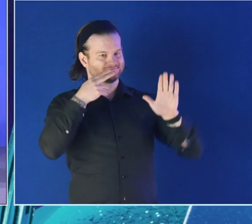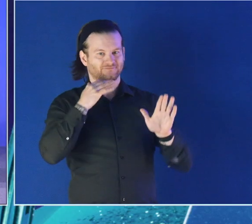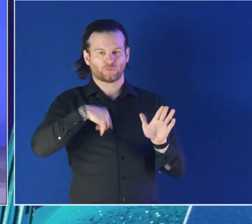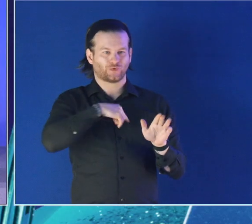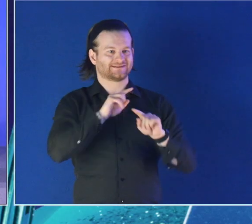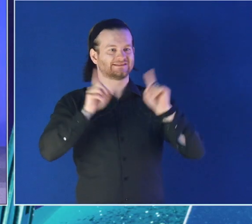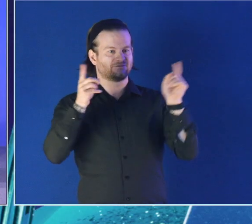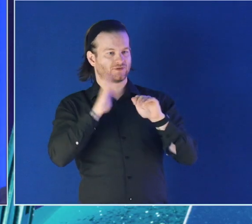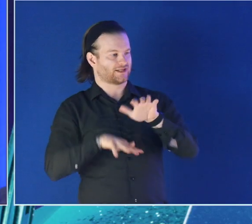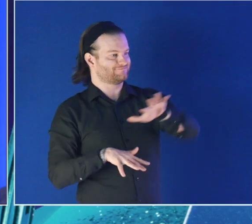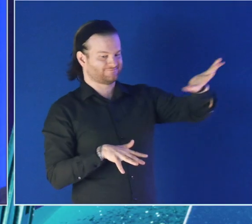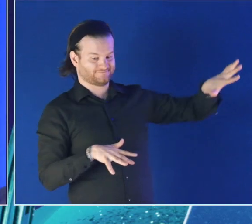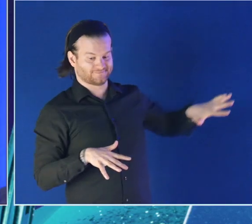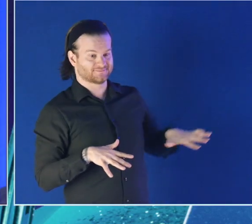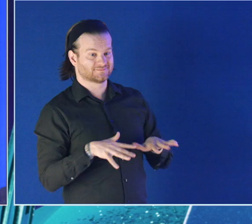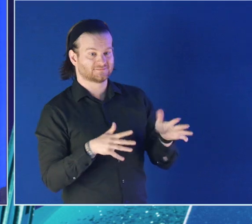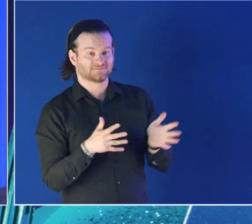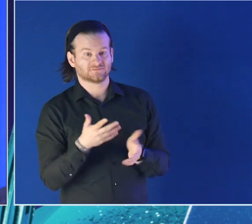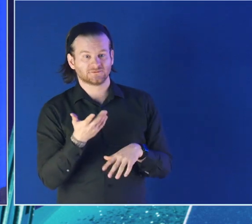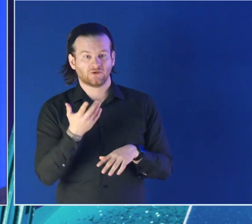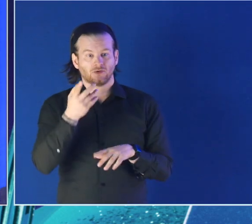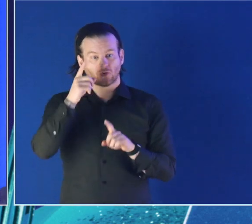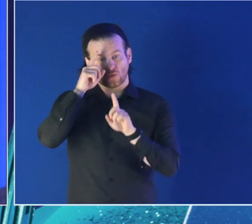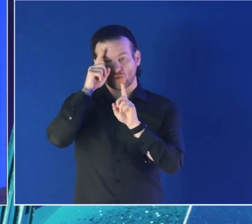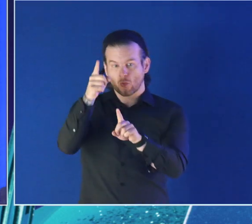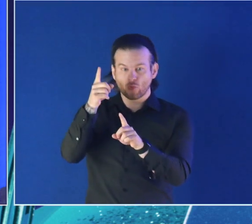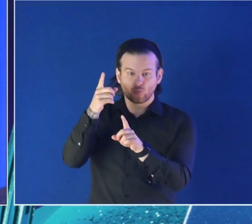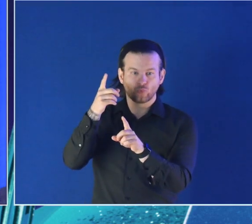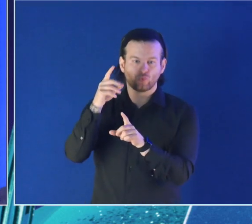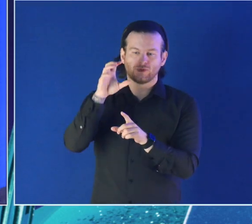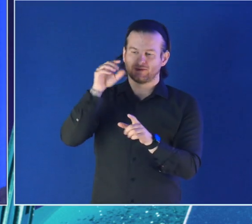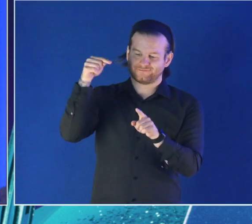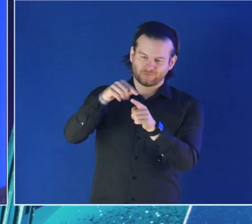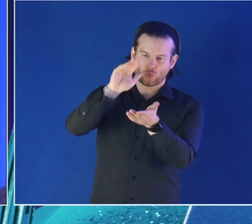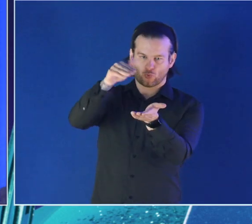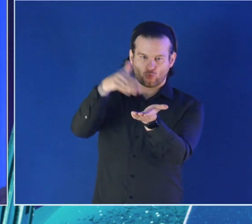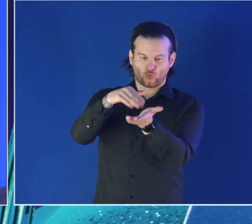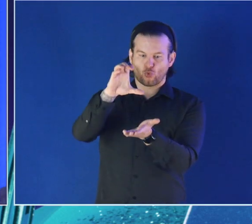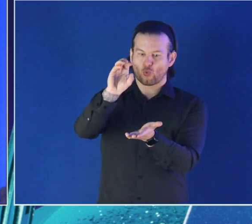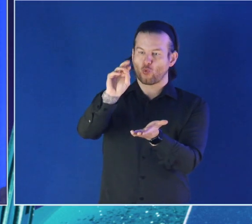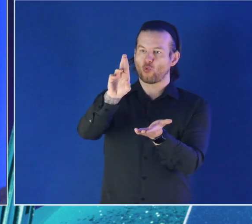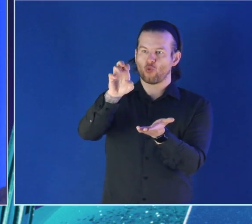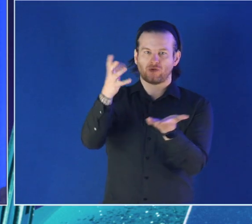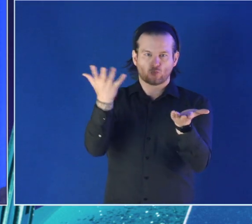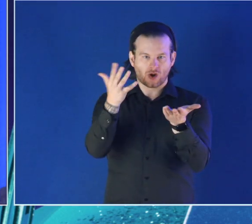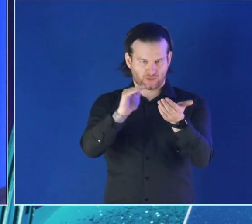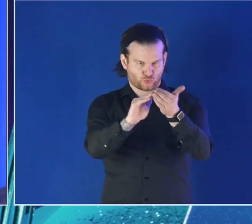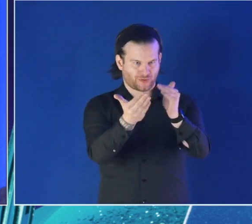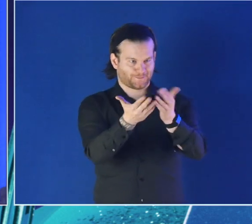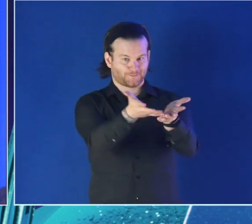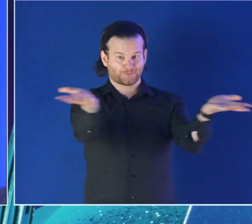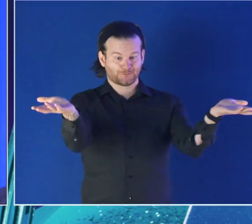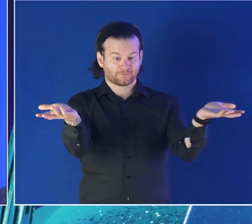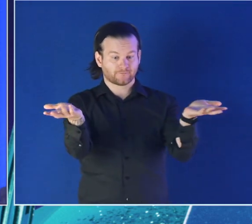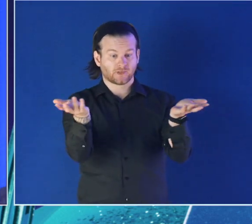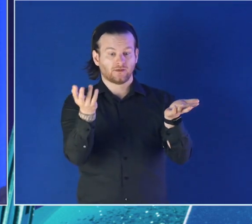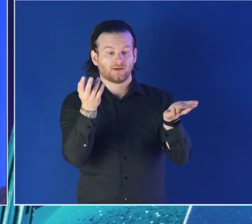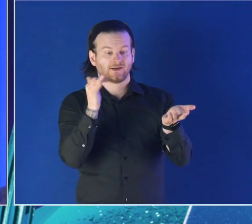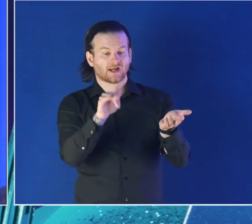But at the core of it, at the core of it is the community. And that's how and why we're excited about this new tool, this new advancement.